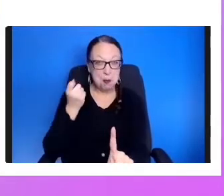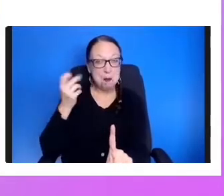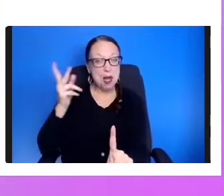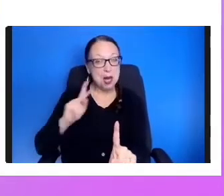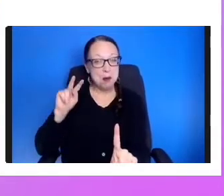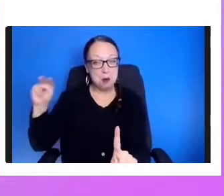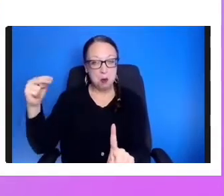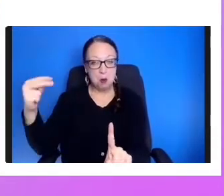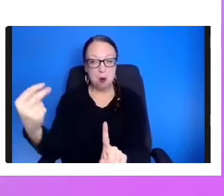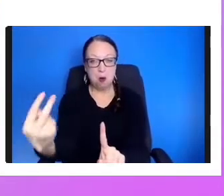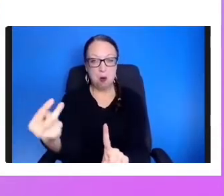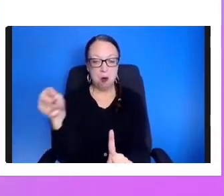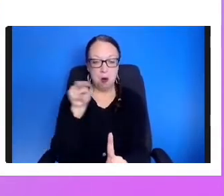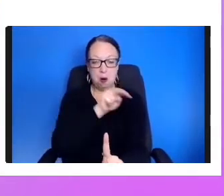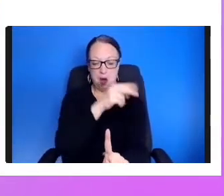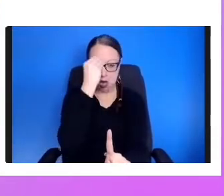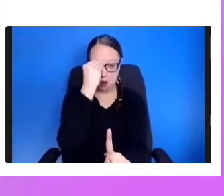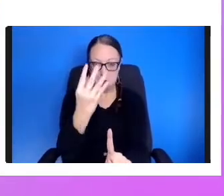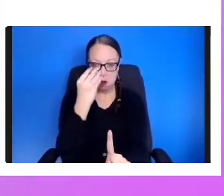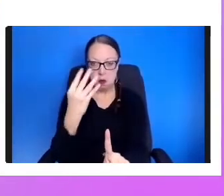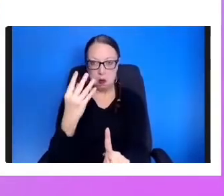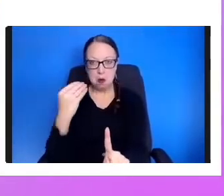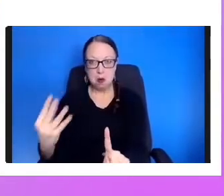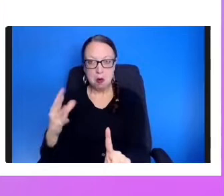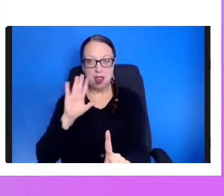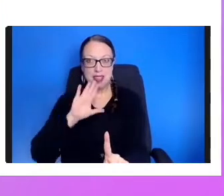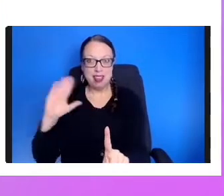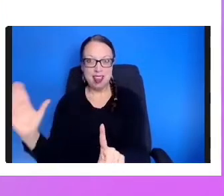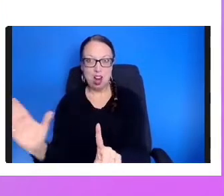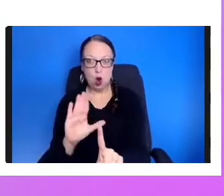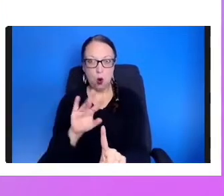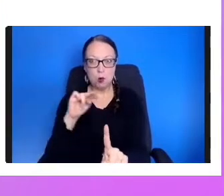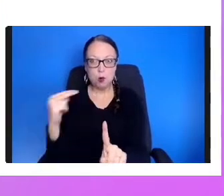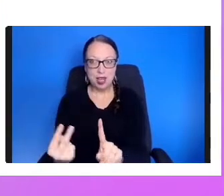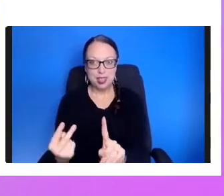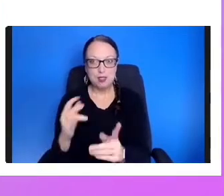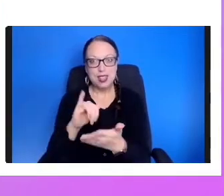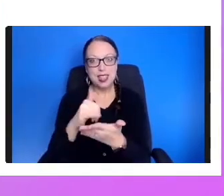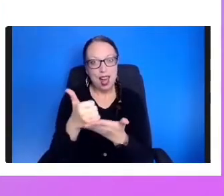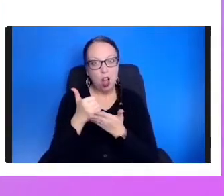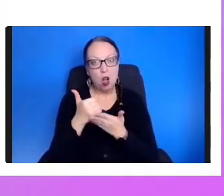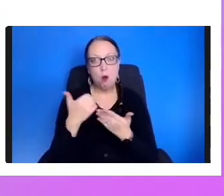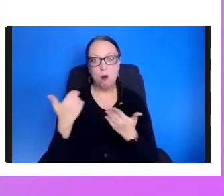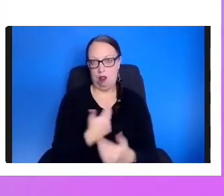and that experience you're trying to create. And this really helps us because as a designer